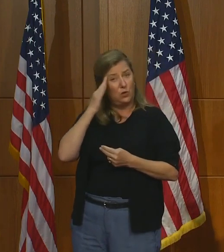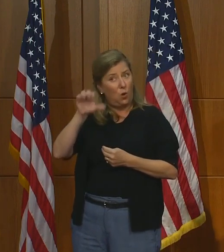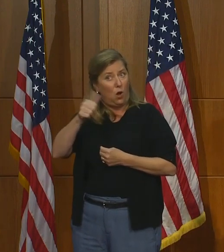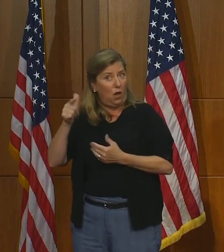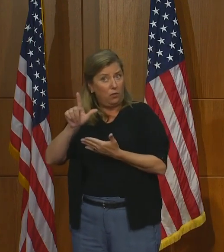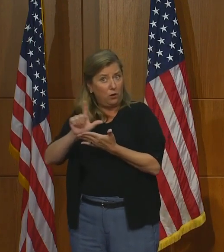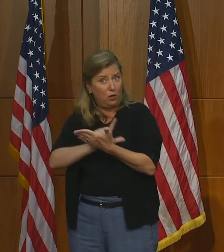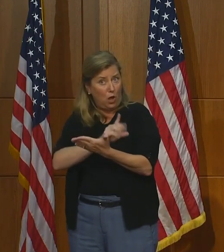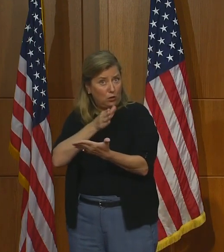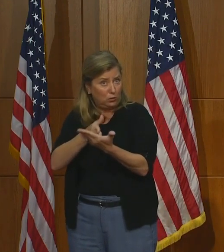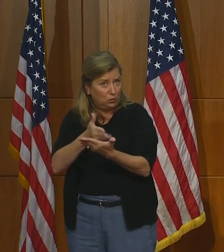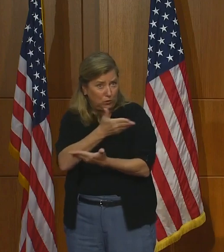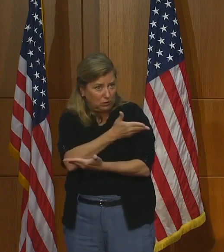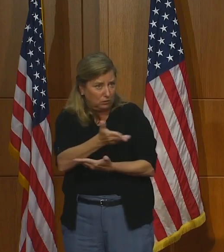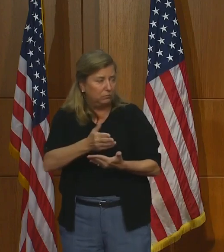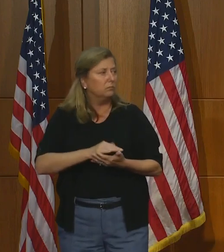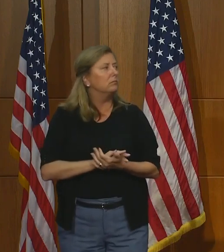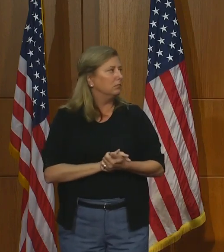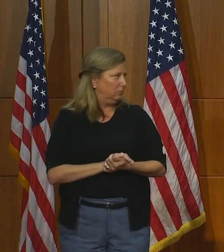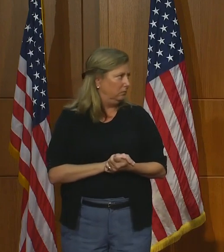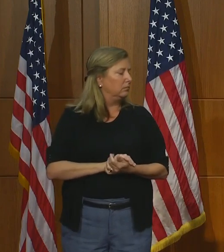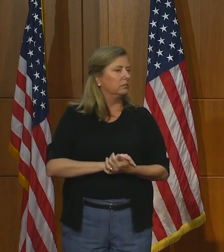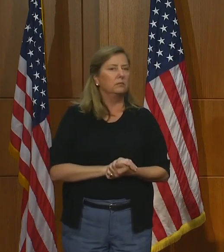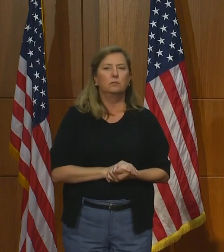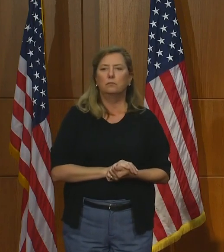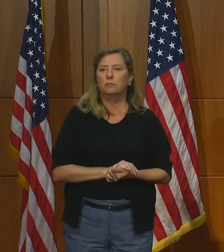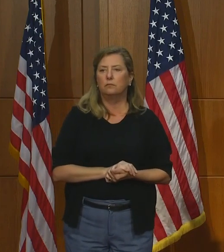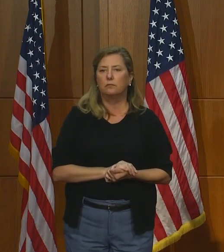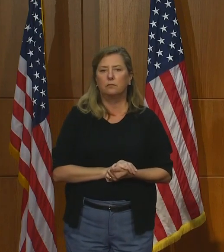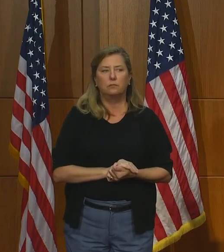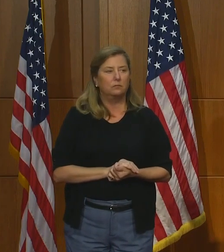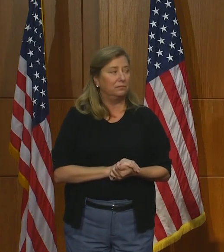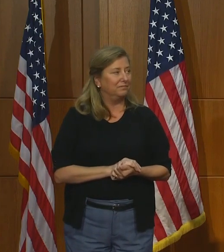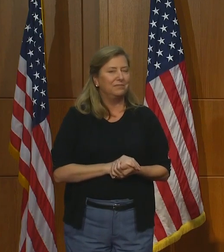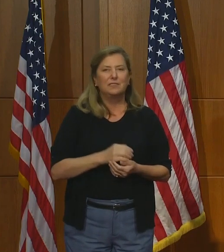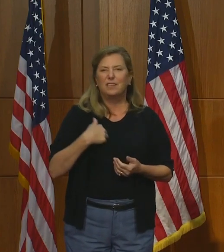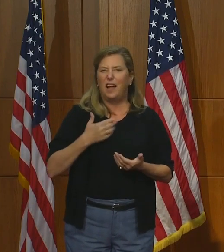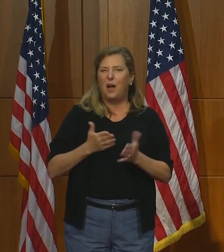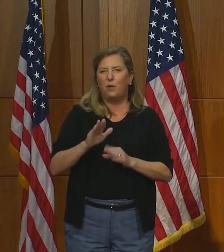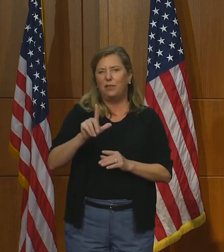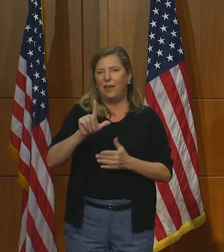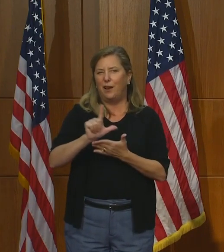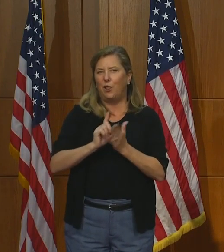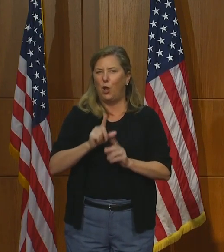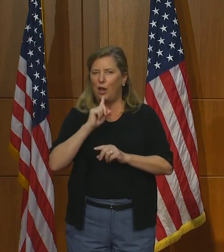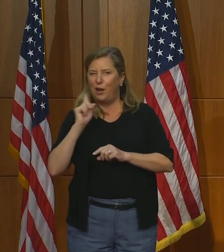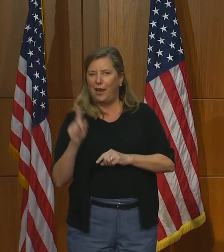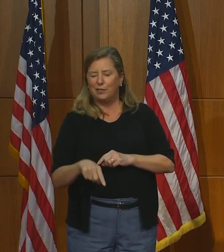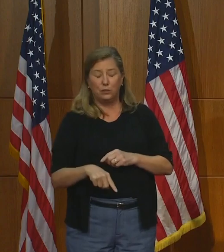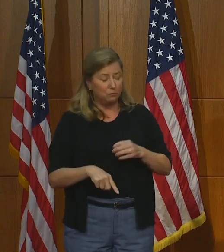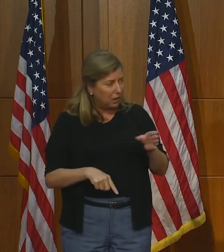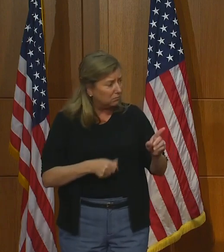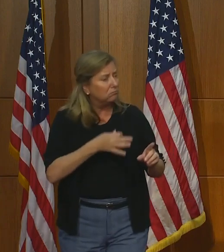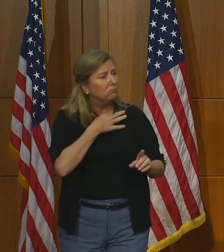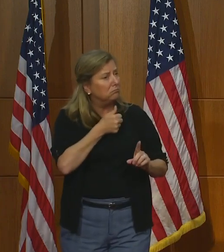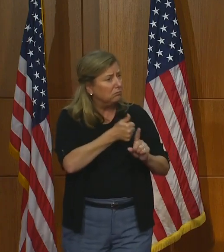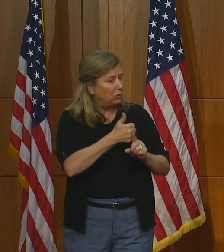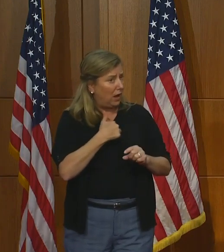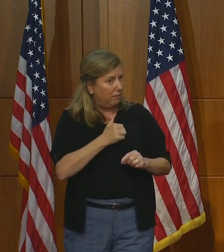YOU KNOW OF ANY OTHER SITES THAT HAVE BEEN FILED LIKE THE- TO ENSURE THAT THANK THANK YOU